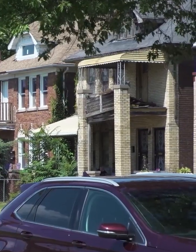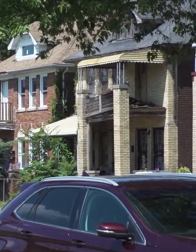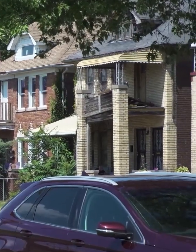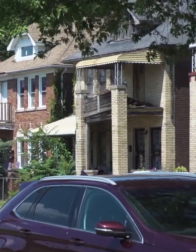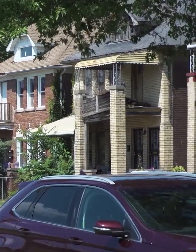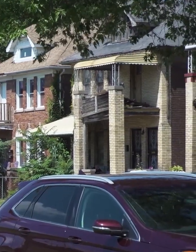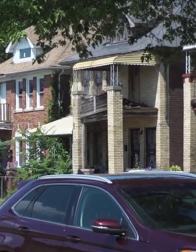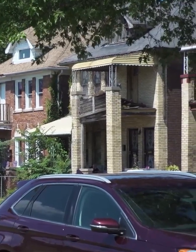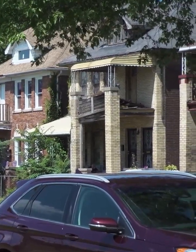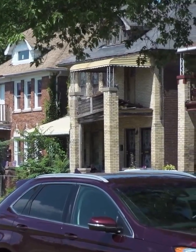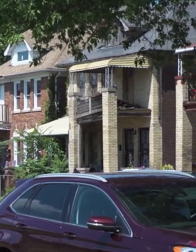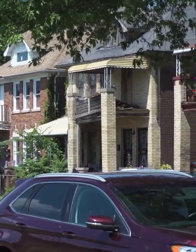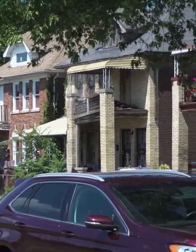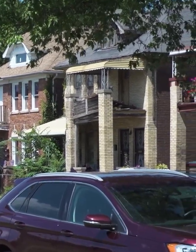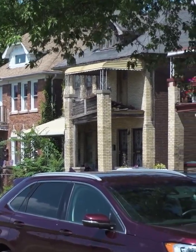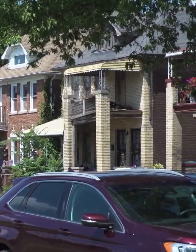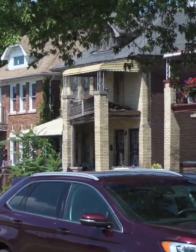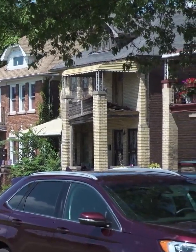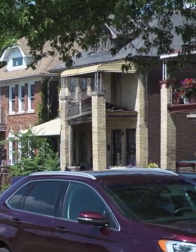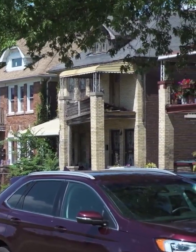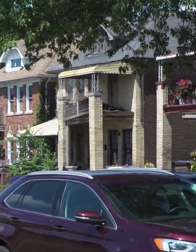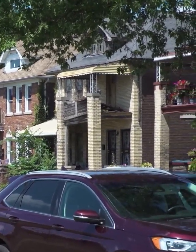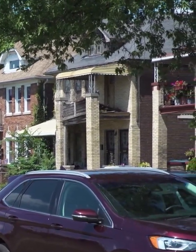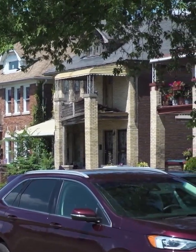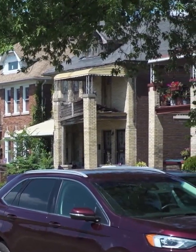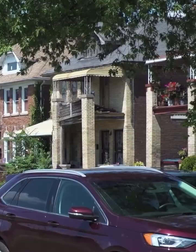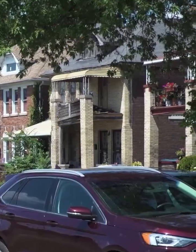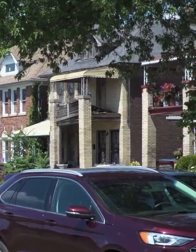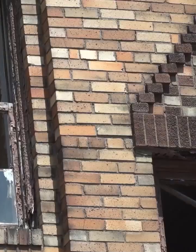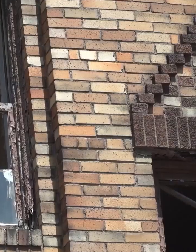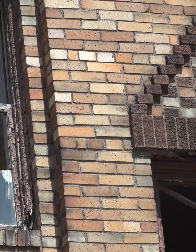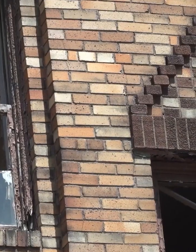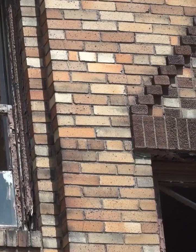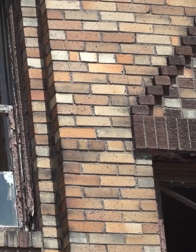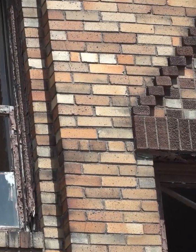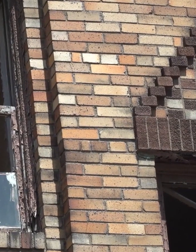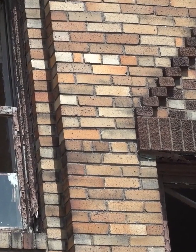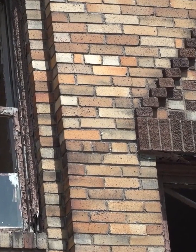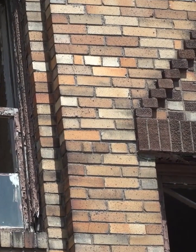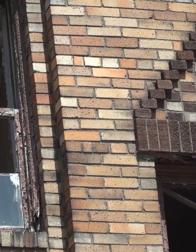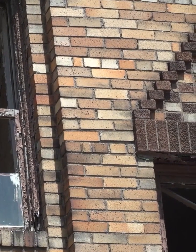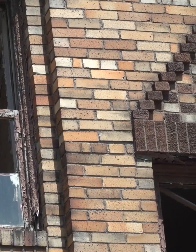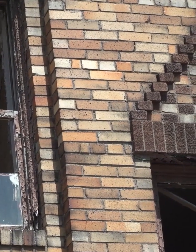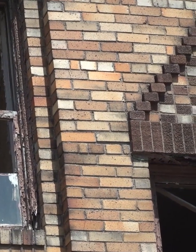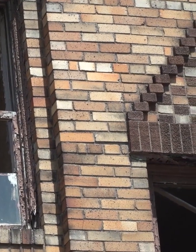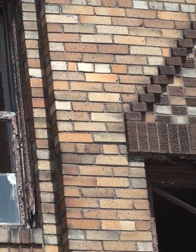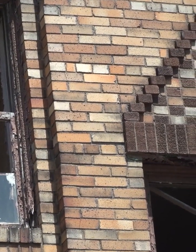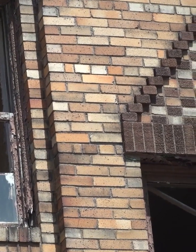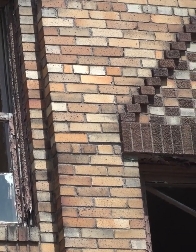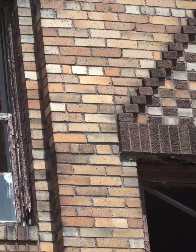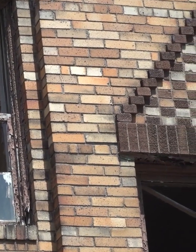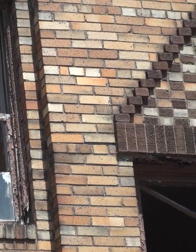RENOVATE THEM AND MOVE PEOPLE IN OF LOW INCOME AND SO WHEN I TOLD COUNCIL MEMBER WATERS THAT WE HAVE ALL THESE DIFFERENT